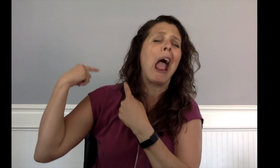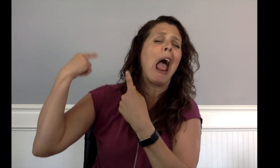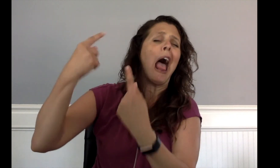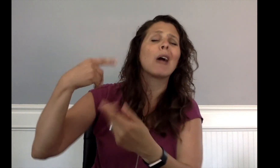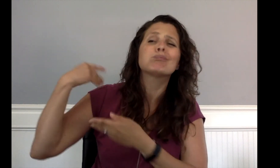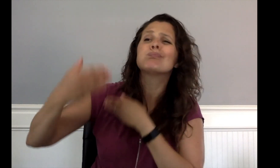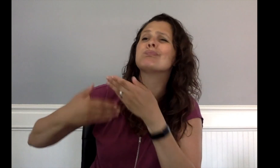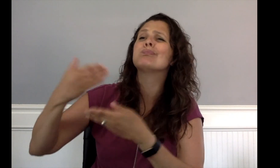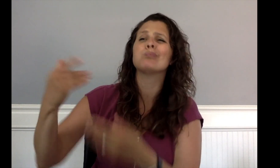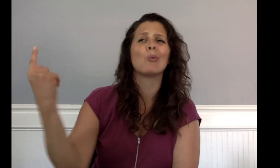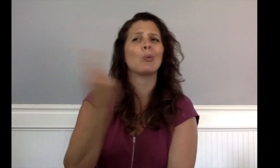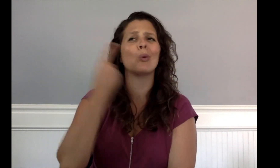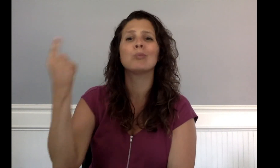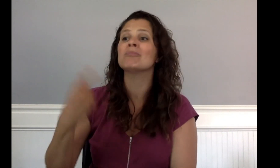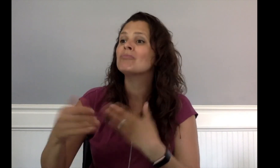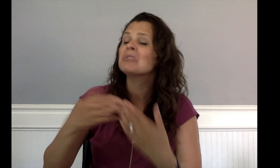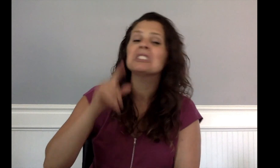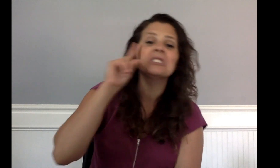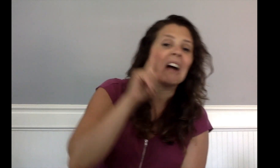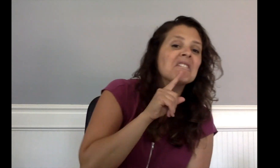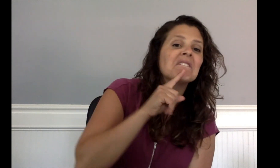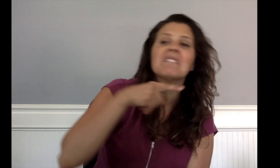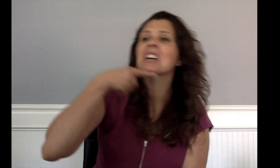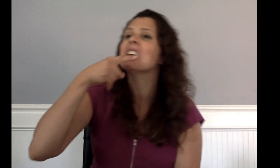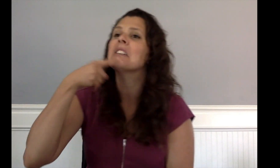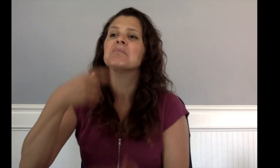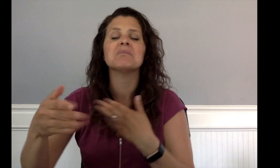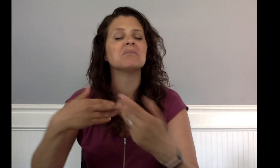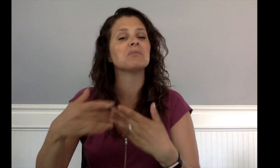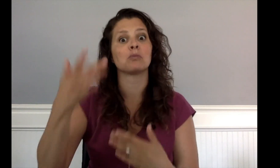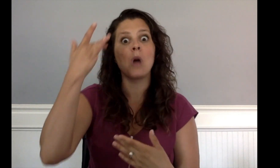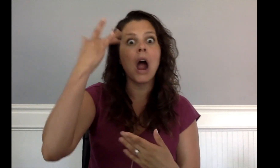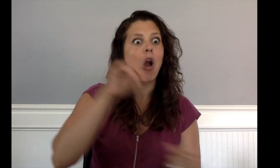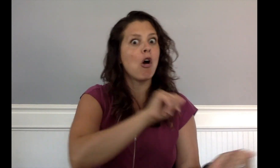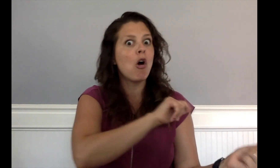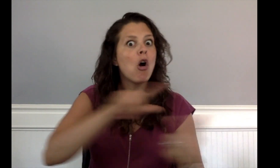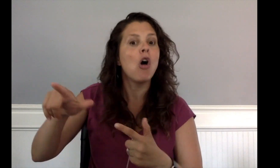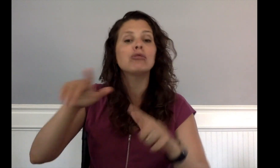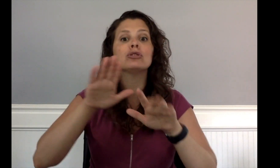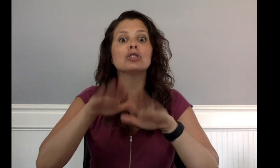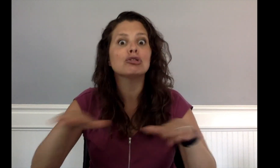generations— even if they are hearing!"